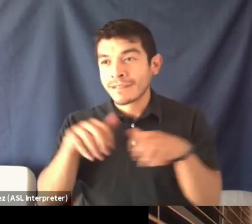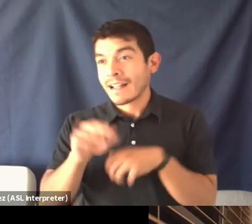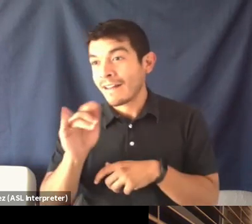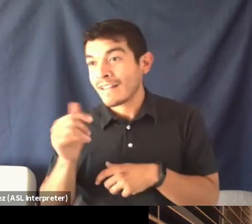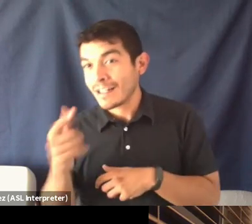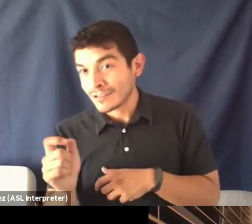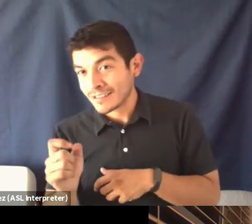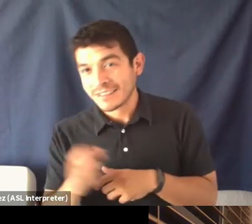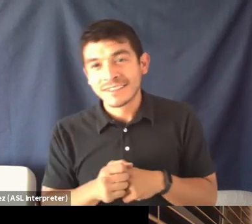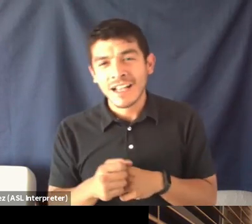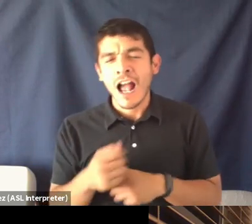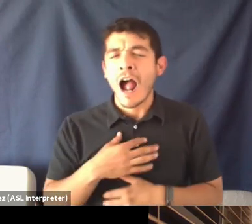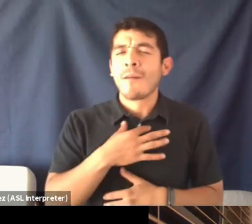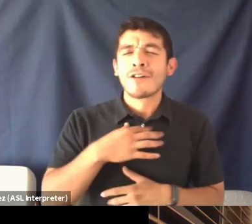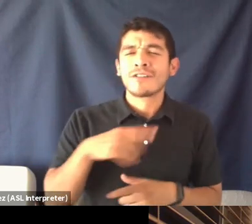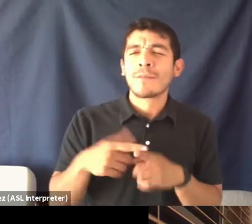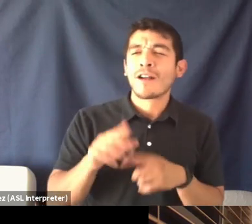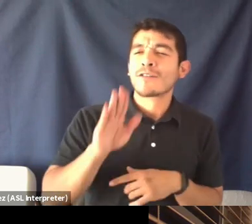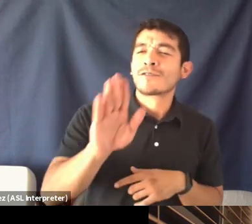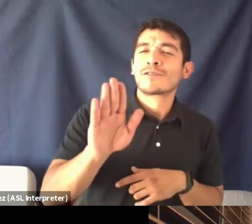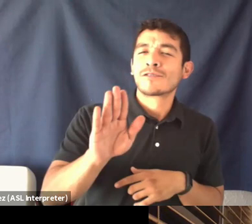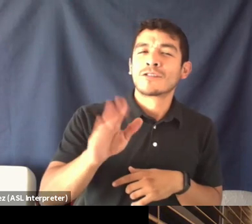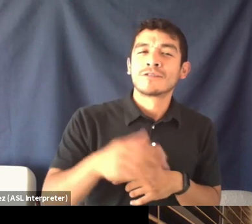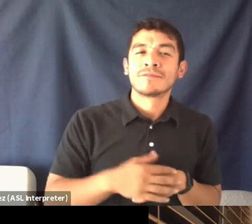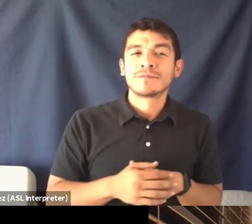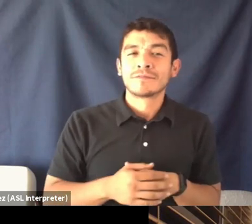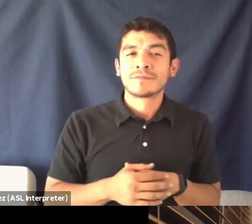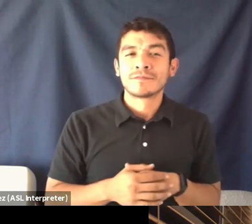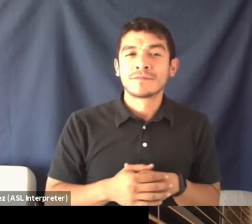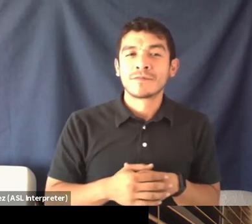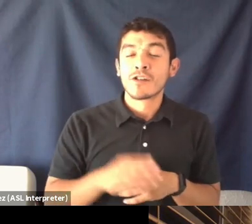I'm curious about your filmic upbringing if you like.